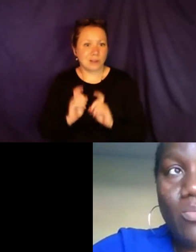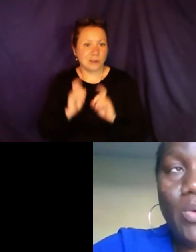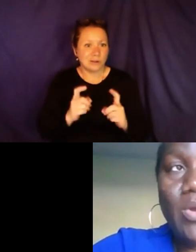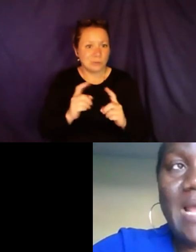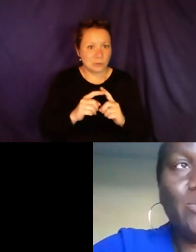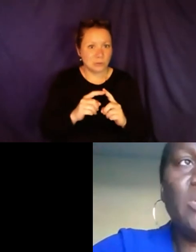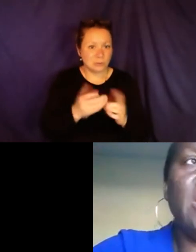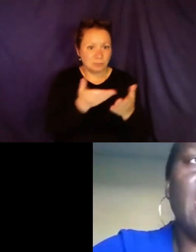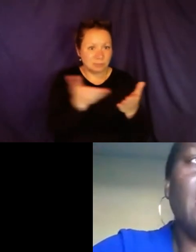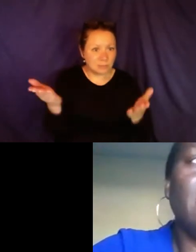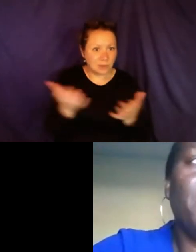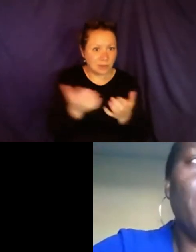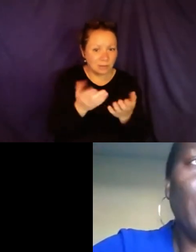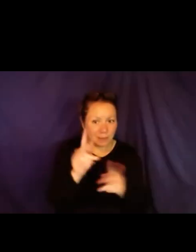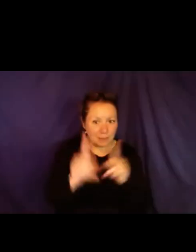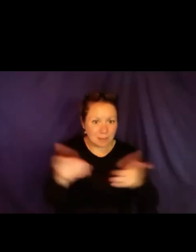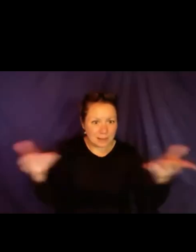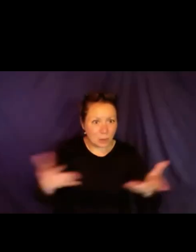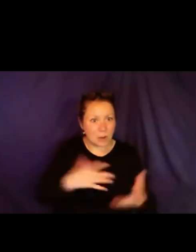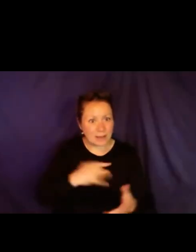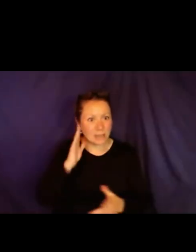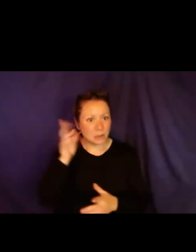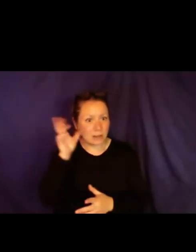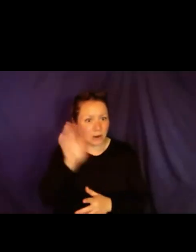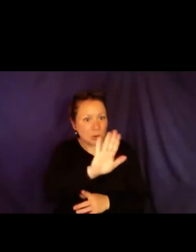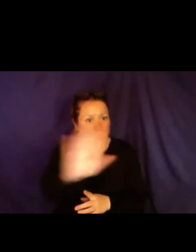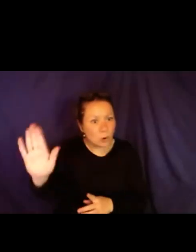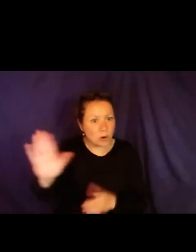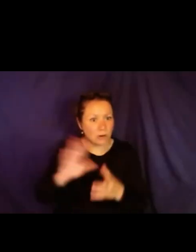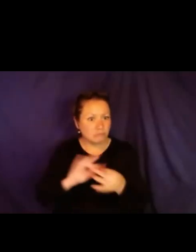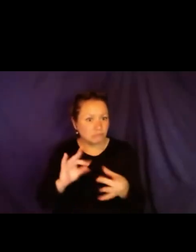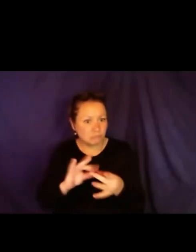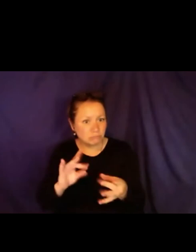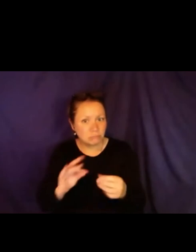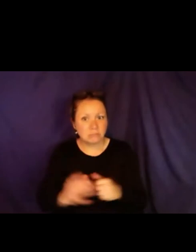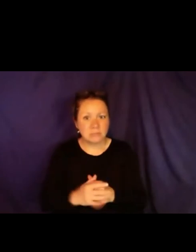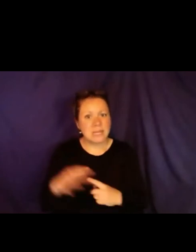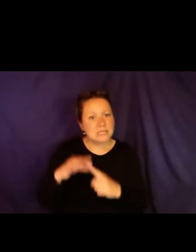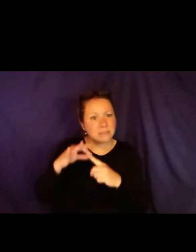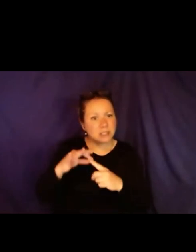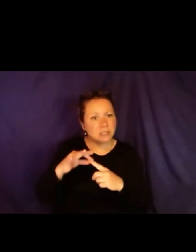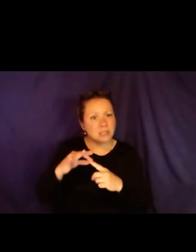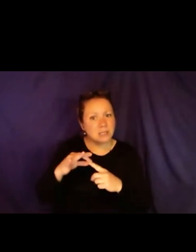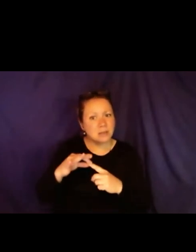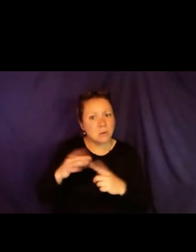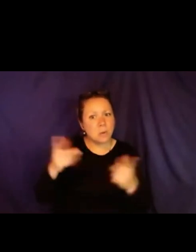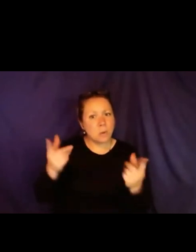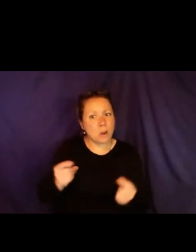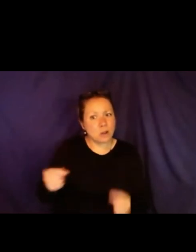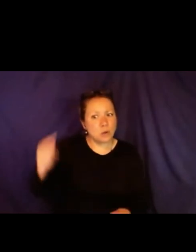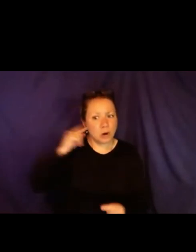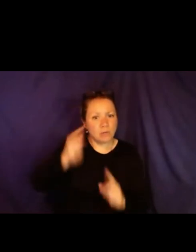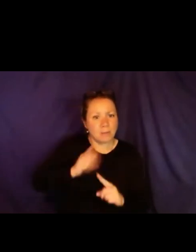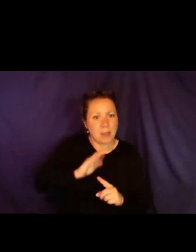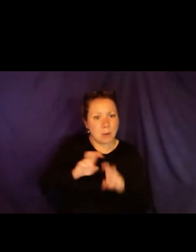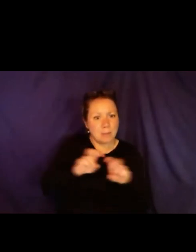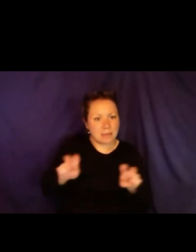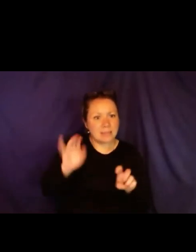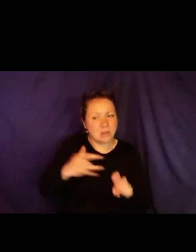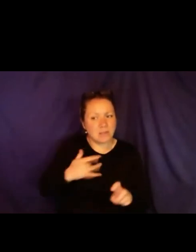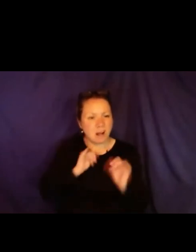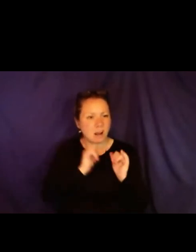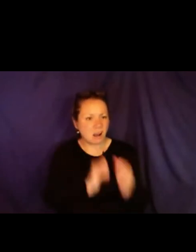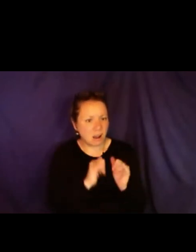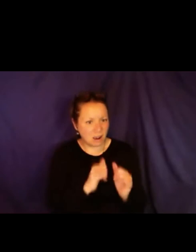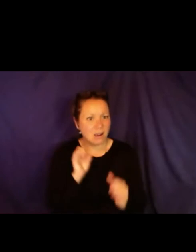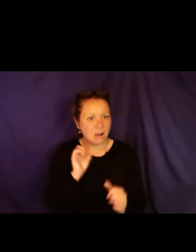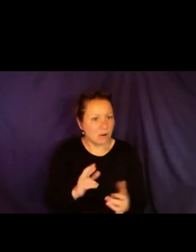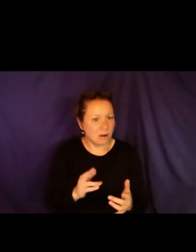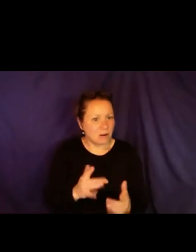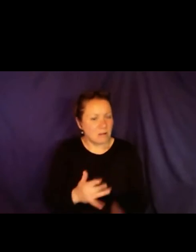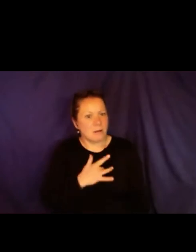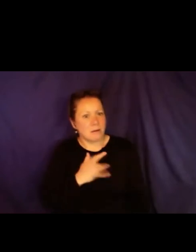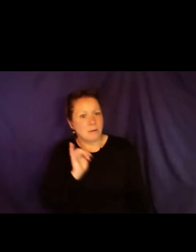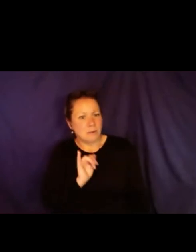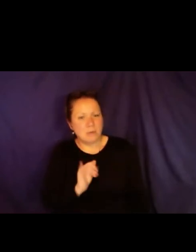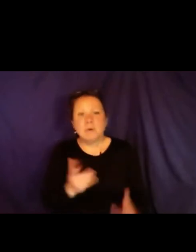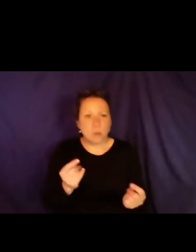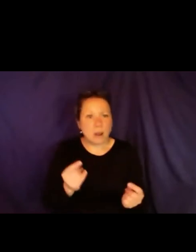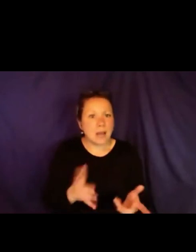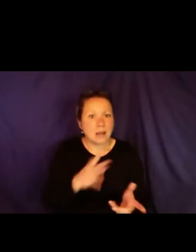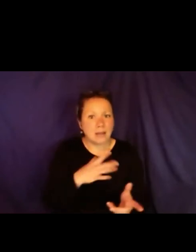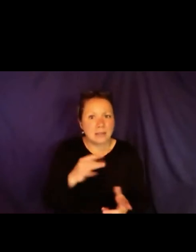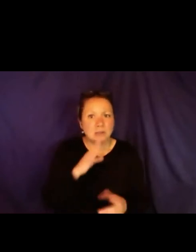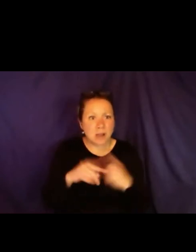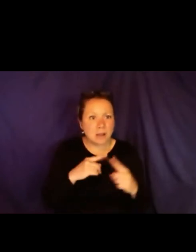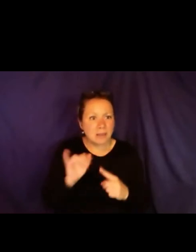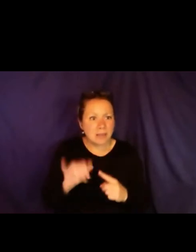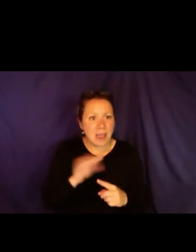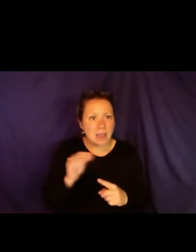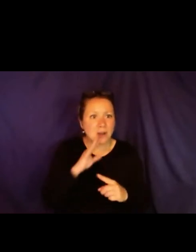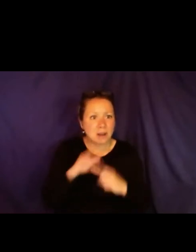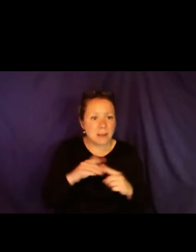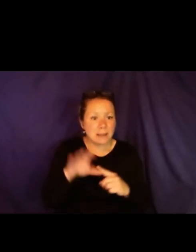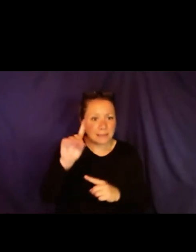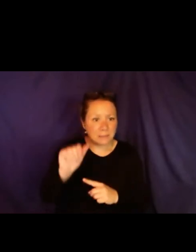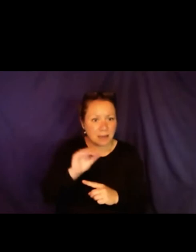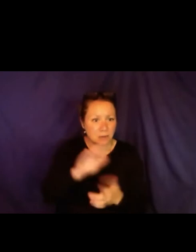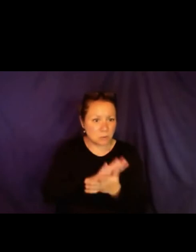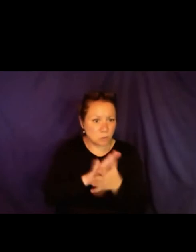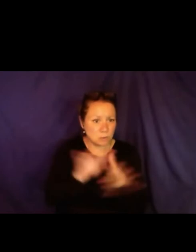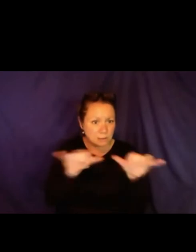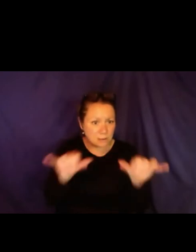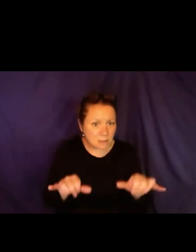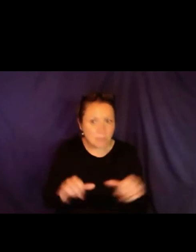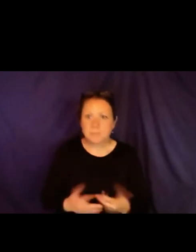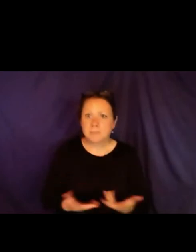now for your own c